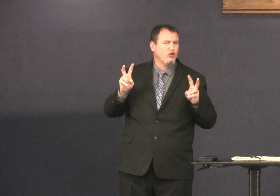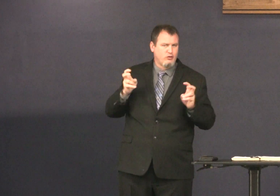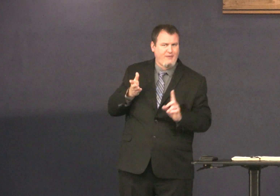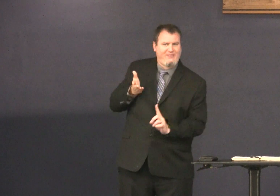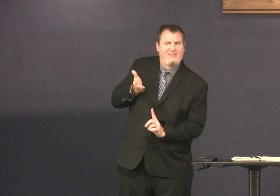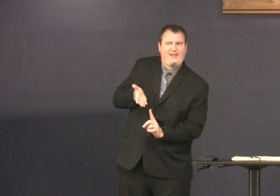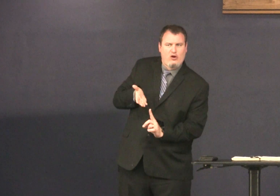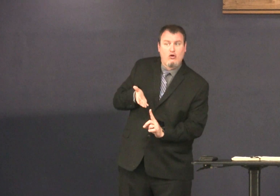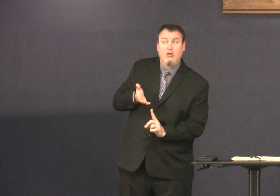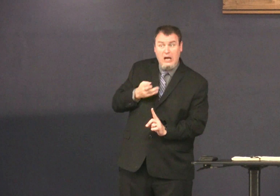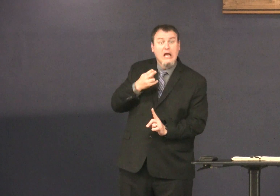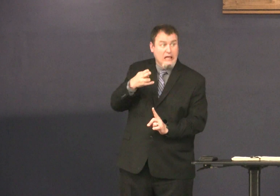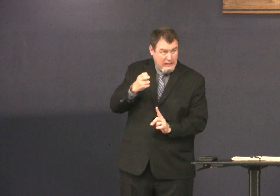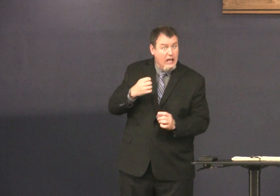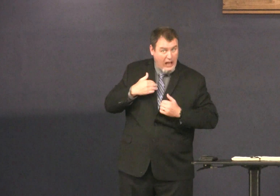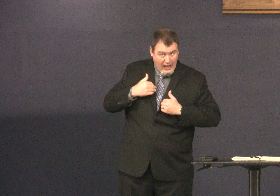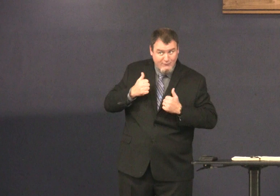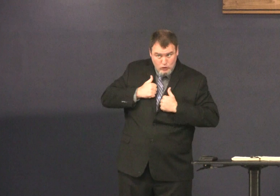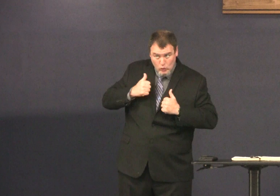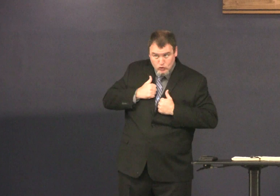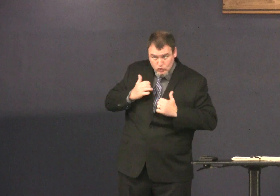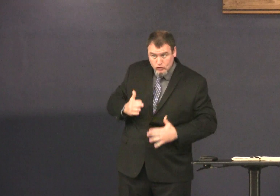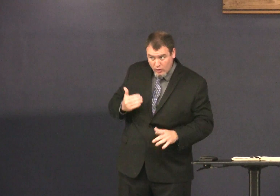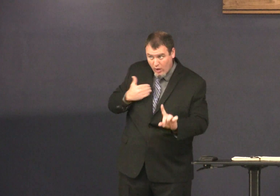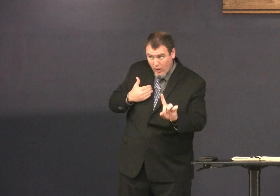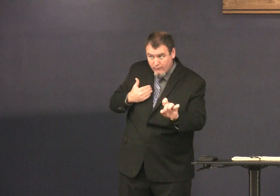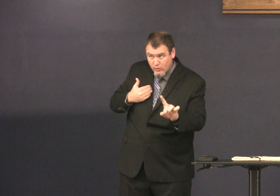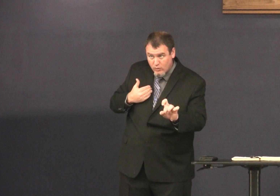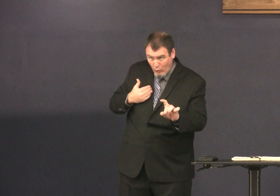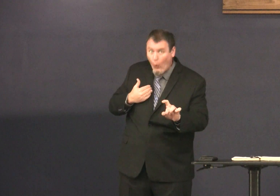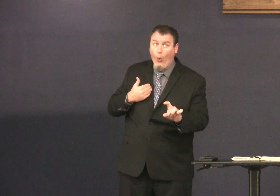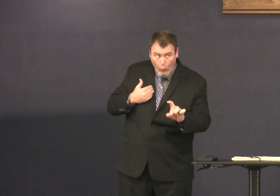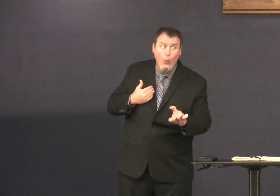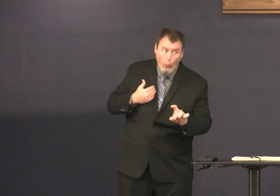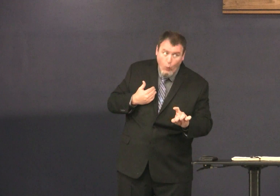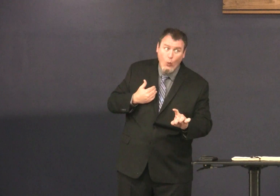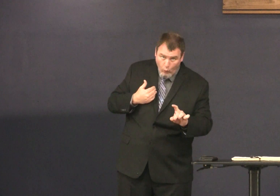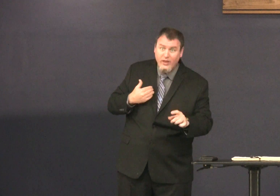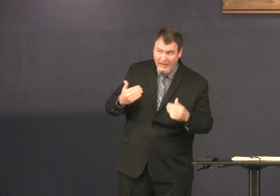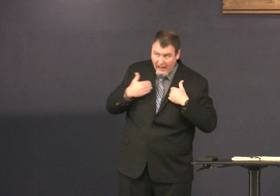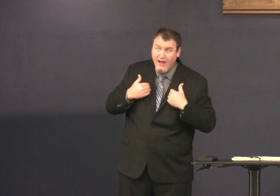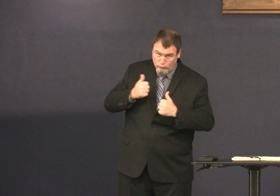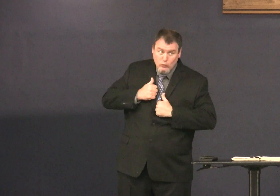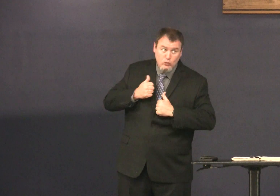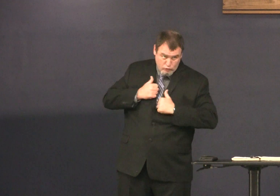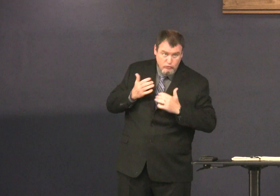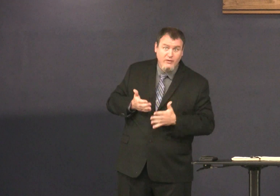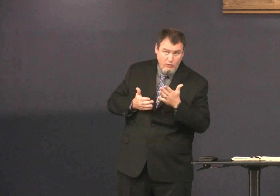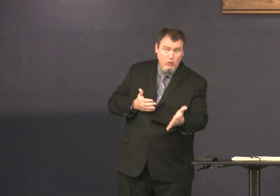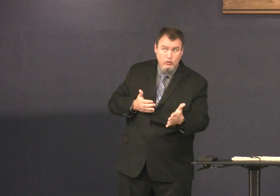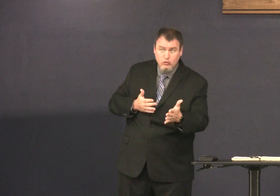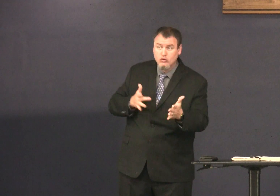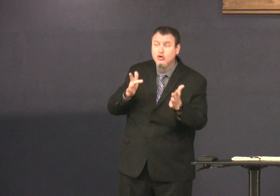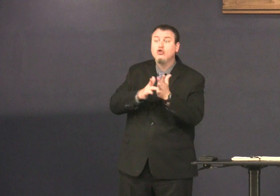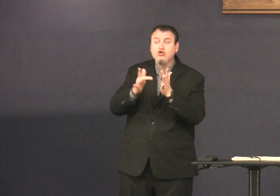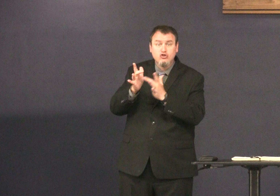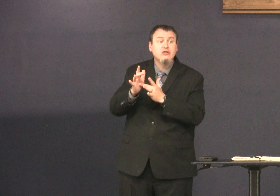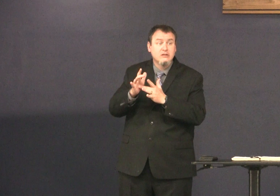he was the Roman Governor there and he had the soldiers was that right yes he would have Soldier there